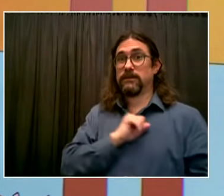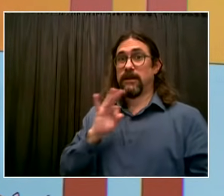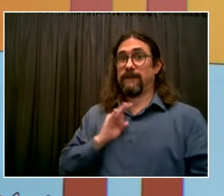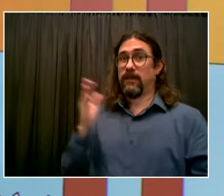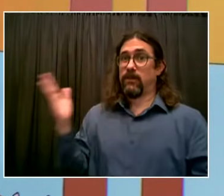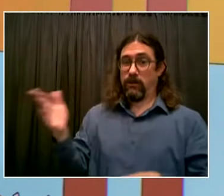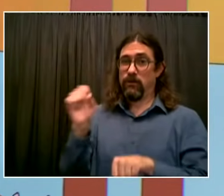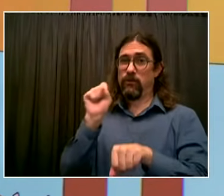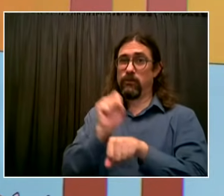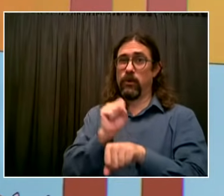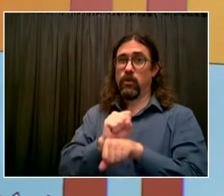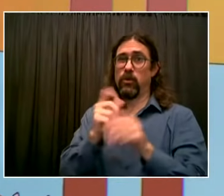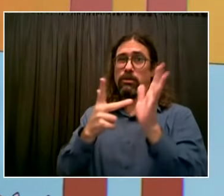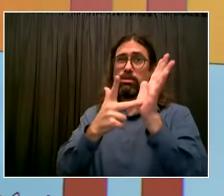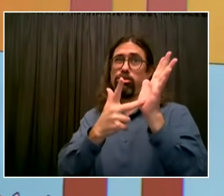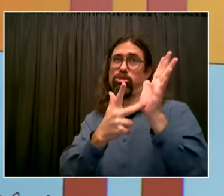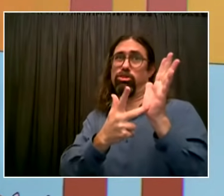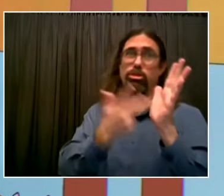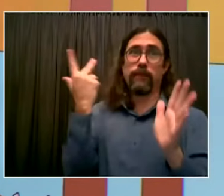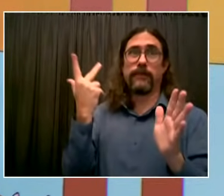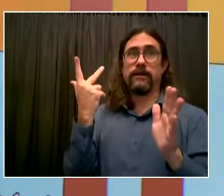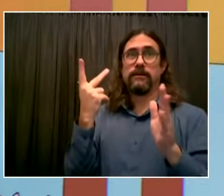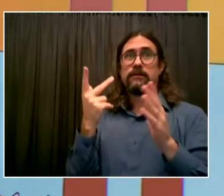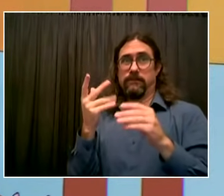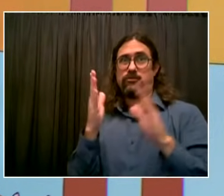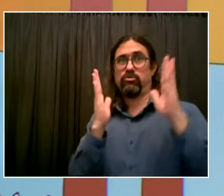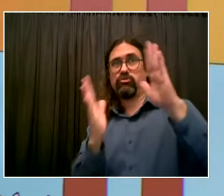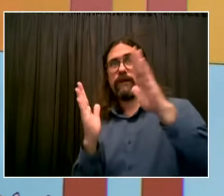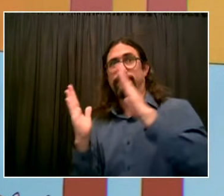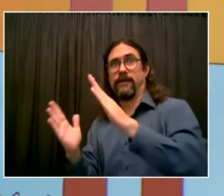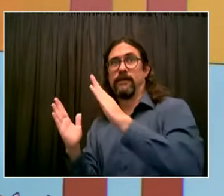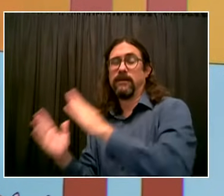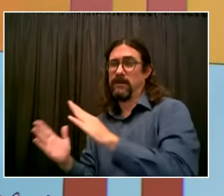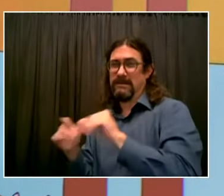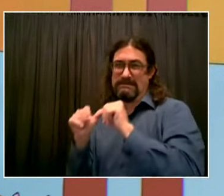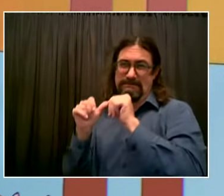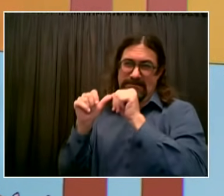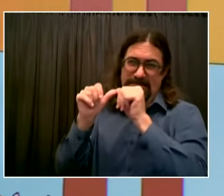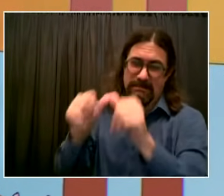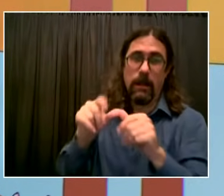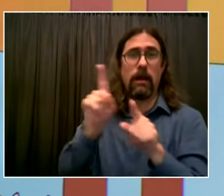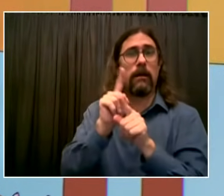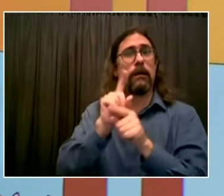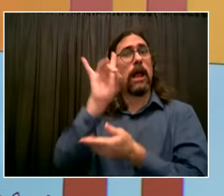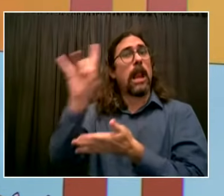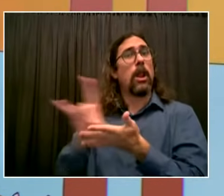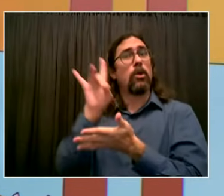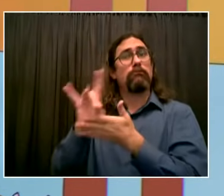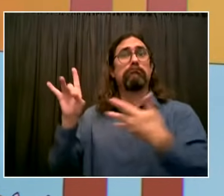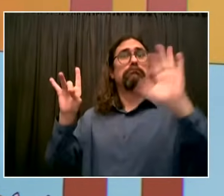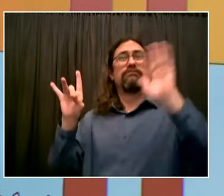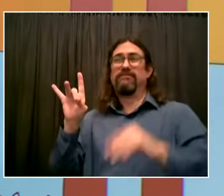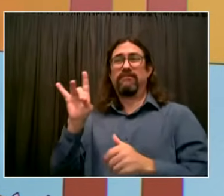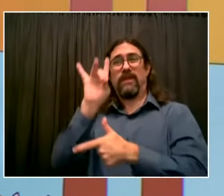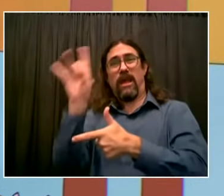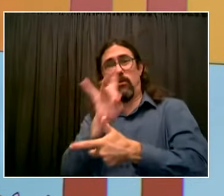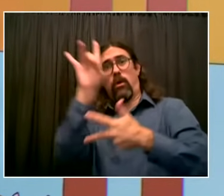REPRESENTS THE OFFICER. WE'RE GOING TO END THE TRIPLE SHIFTS IN OCTOBER ANDWE 'RE GOING TO ACCENT THE POSITIVE